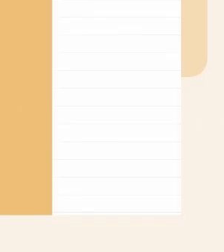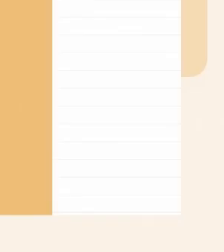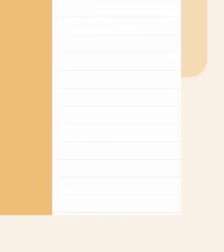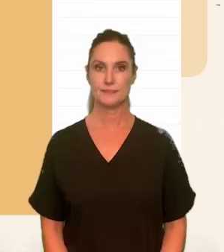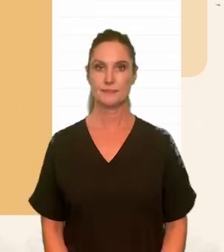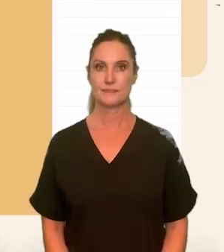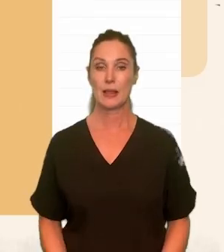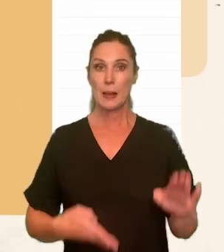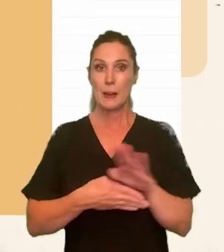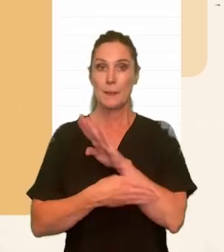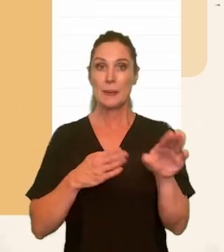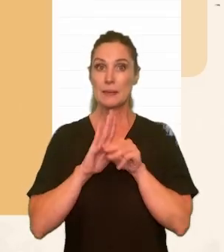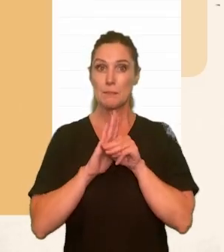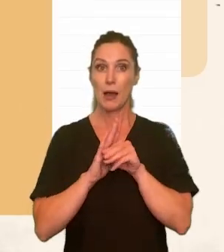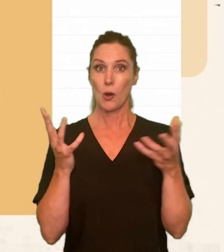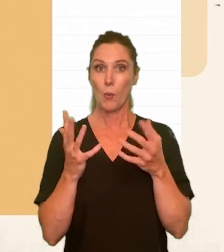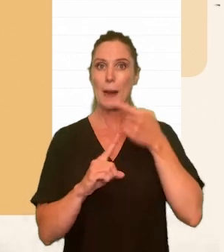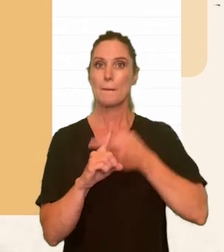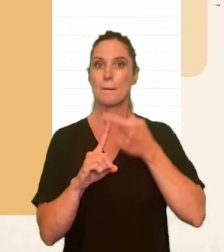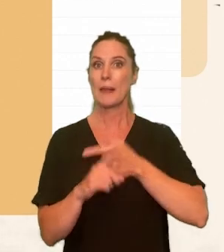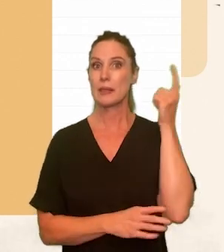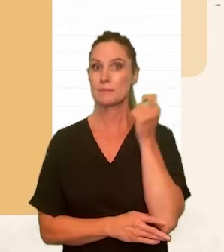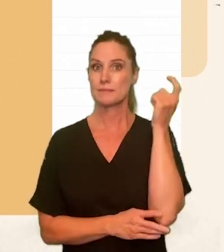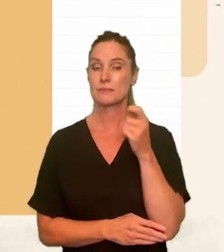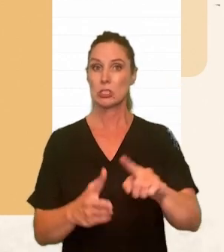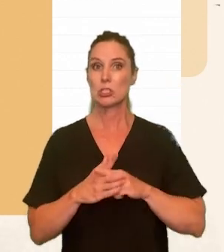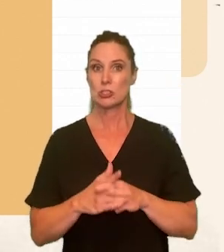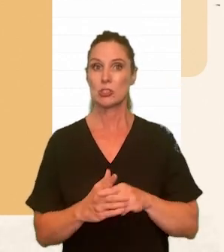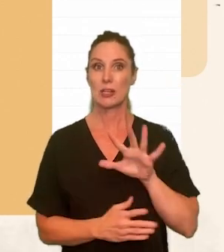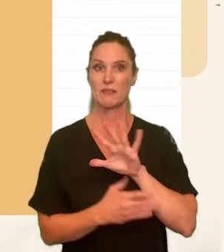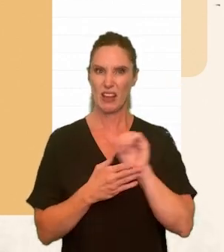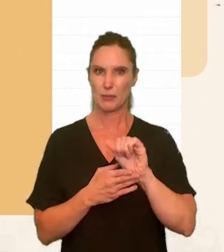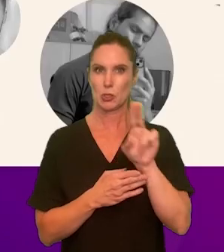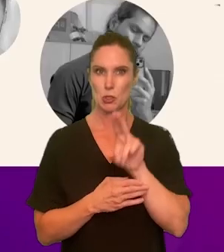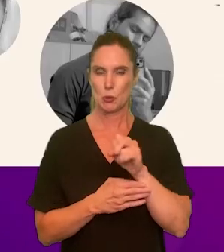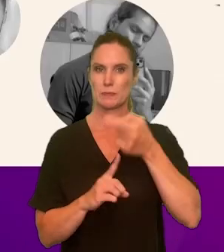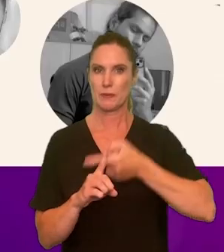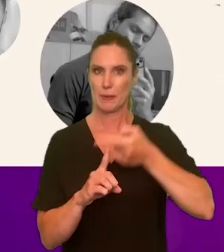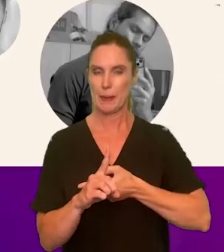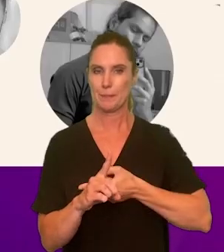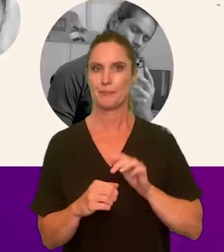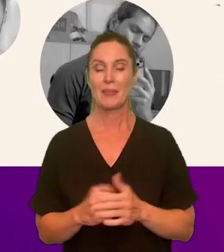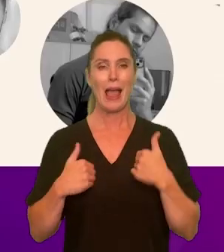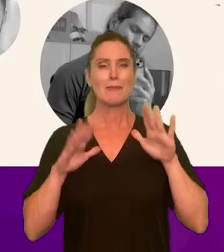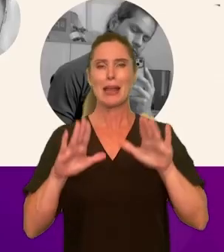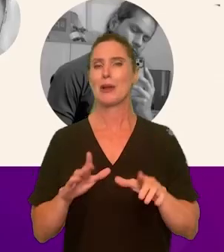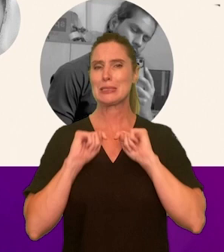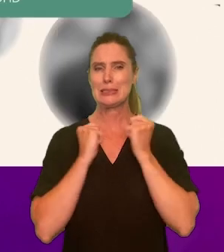Our business model is a monthly subscription starting at $5 US per month for consumers. I've got an outstanding team building the app with me.